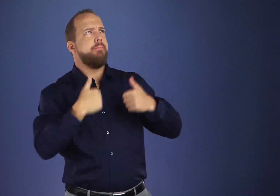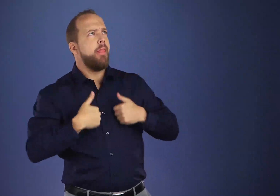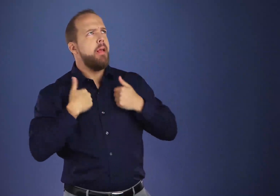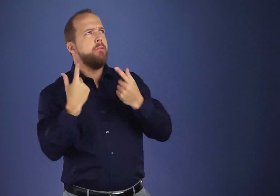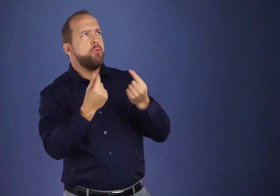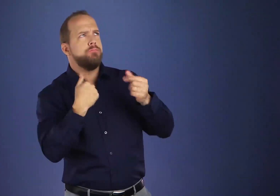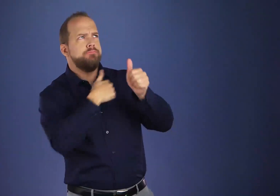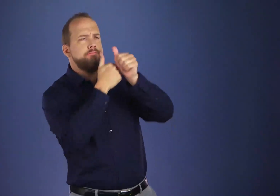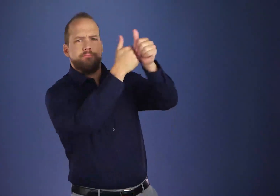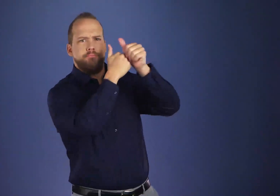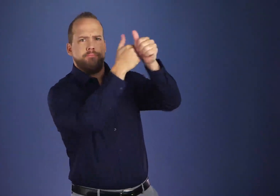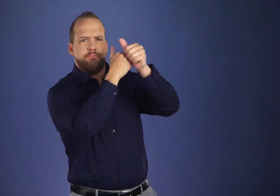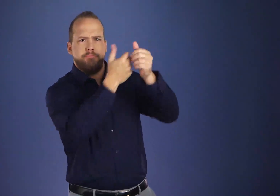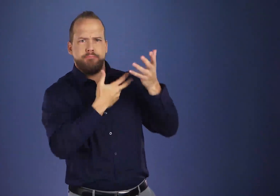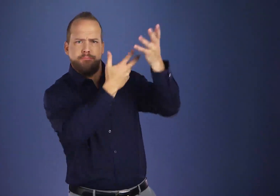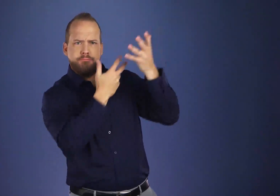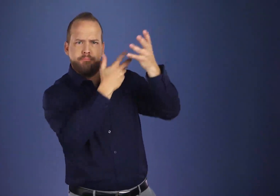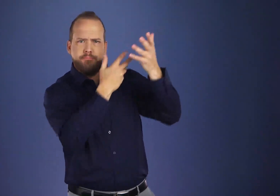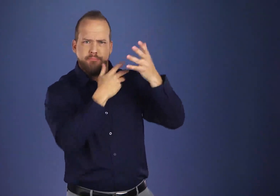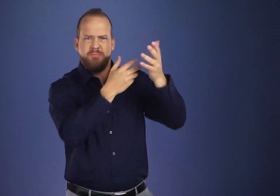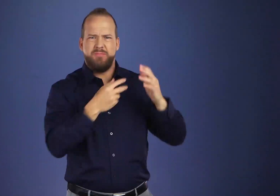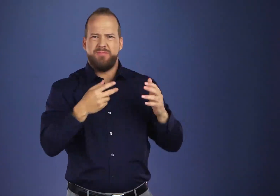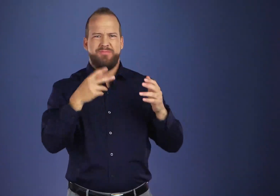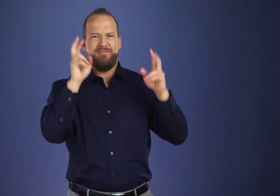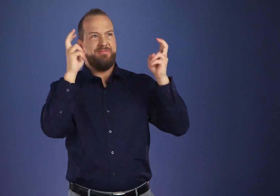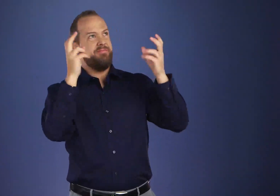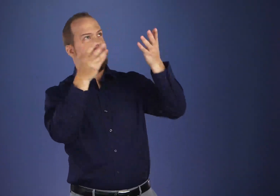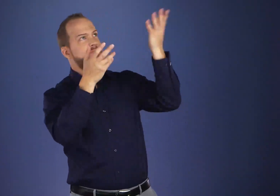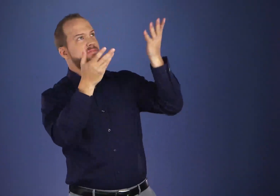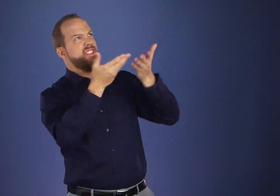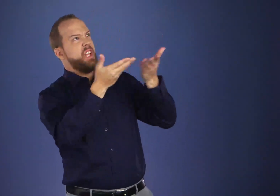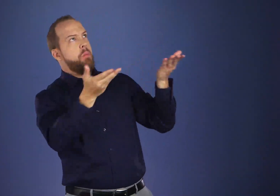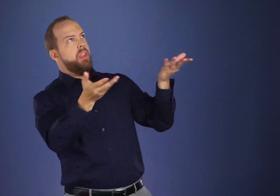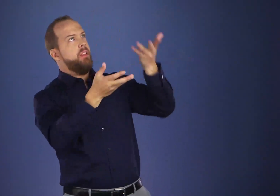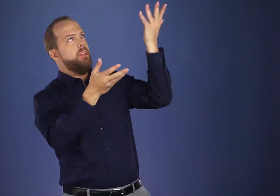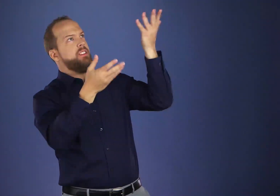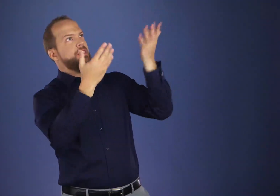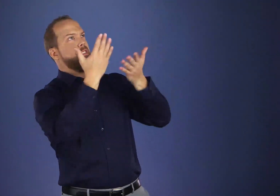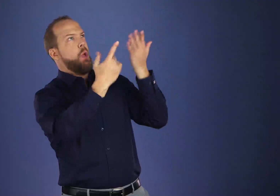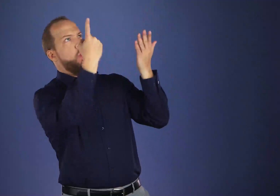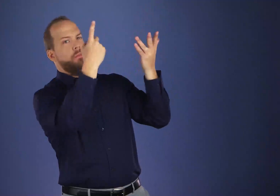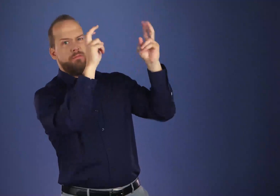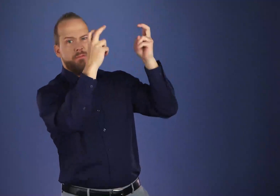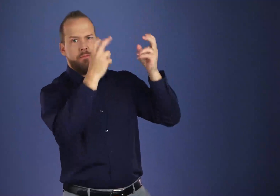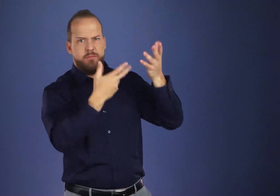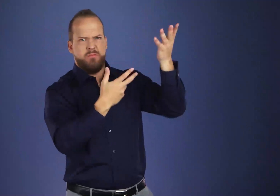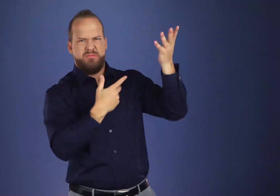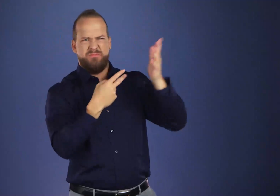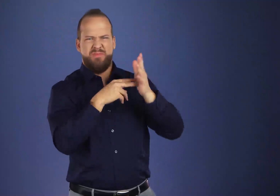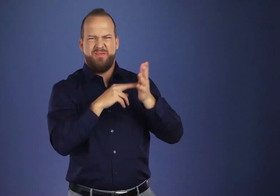If I keep on turning my life and my will over to the care of Something or Somebody else,